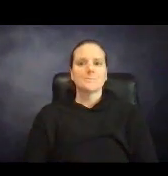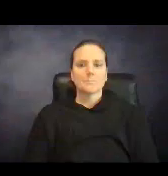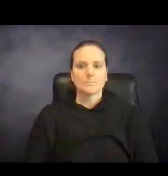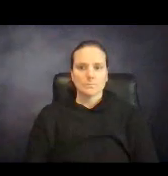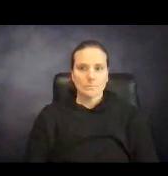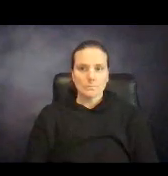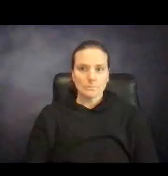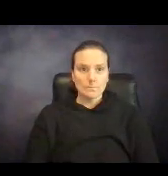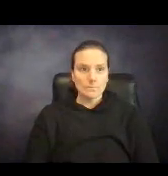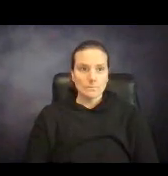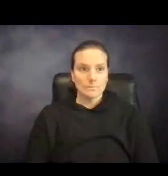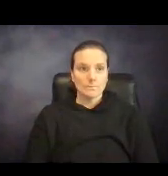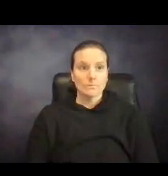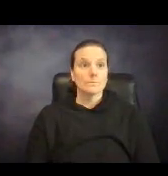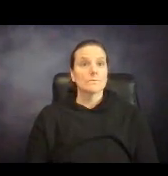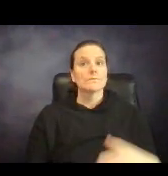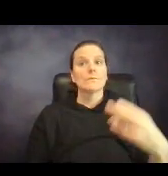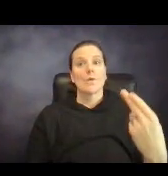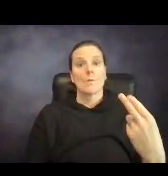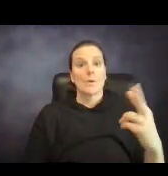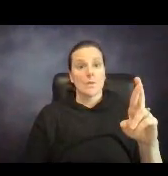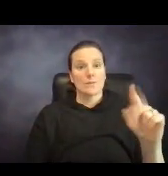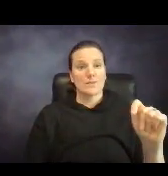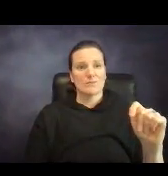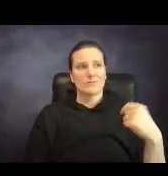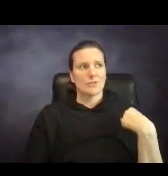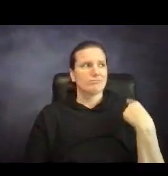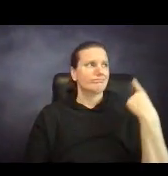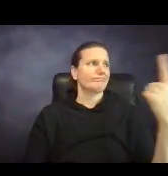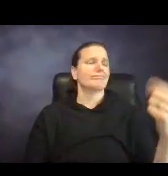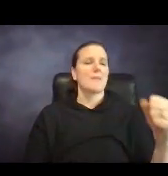that is hormone replacement therapy has been around four decades. This is not something new, it's just something